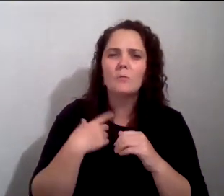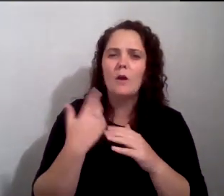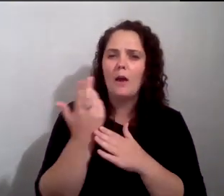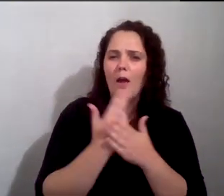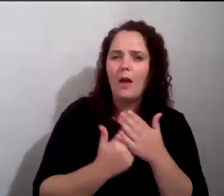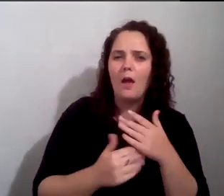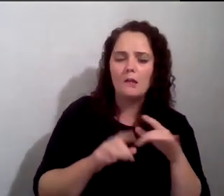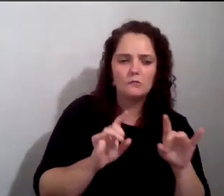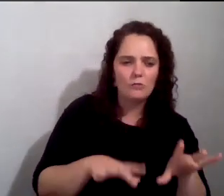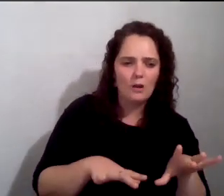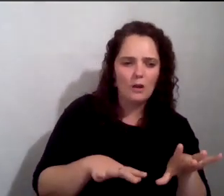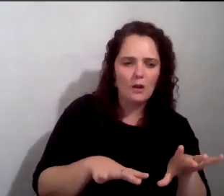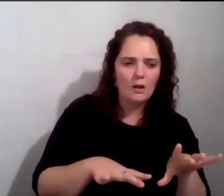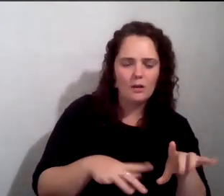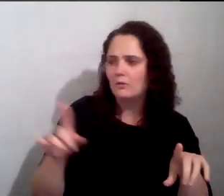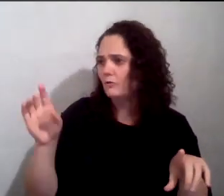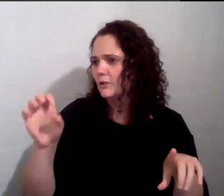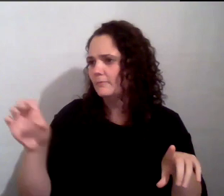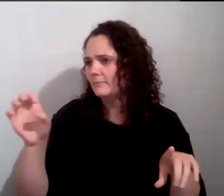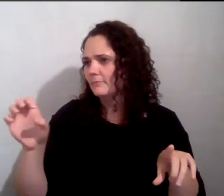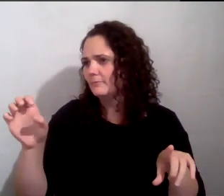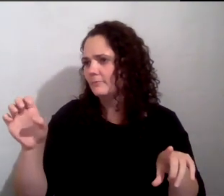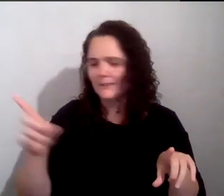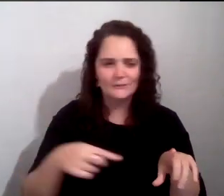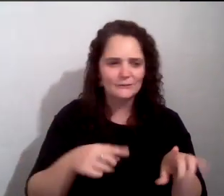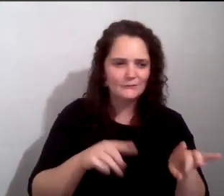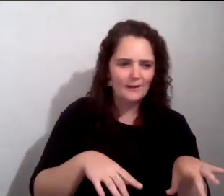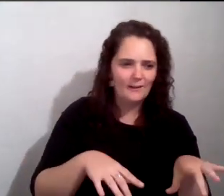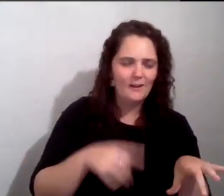back and forth from Australia to Europe